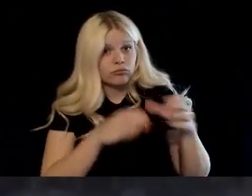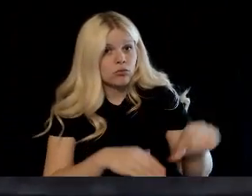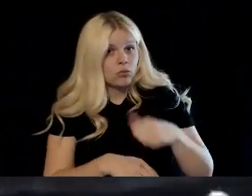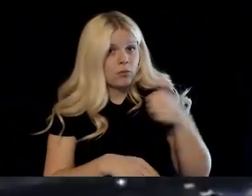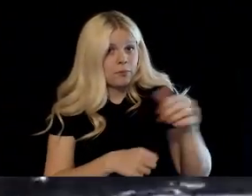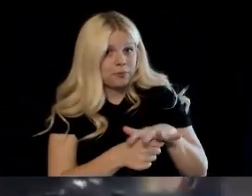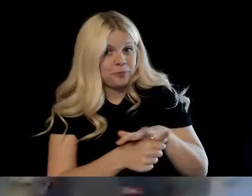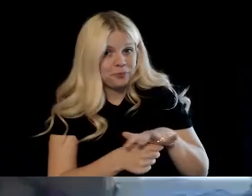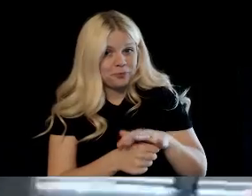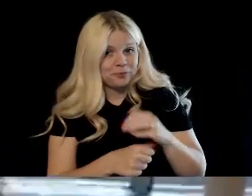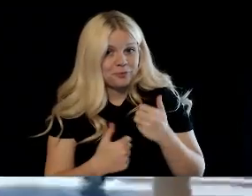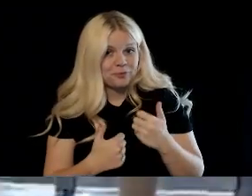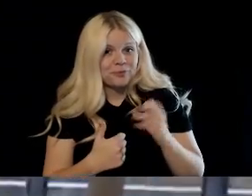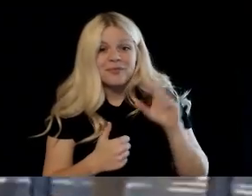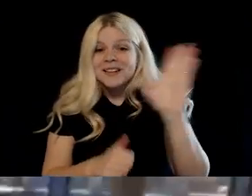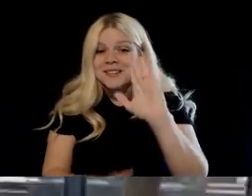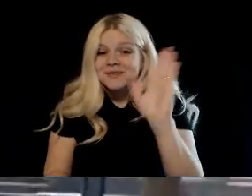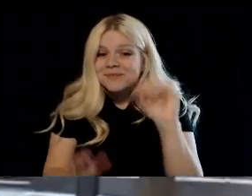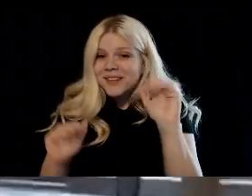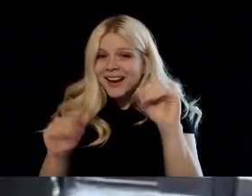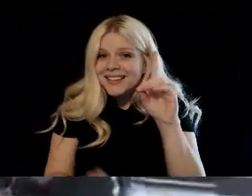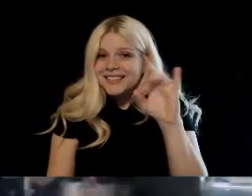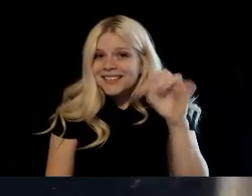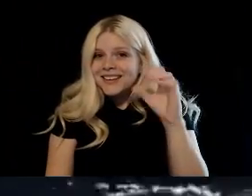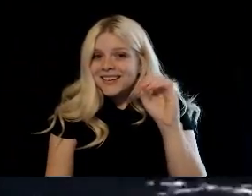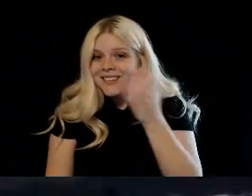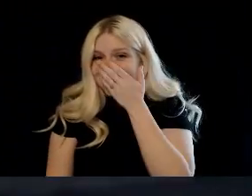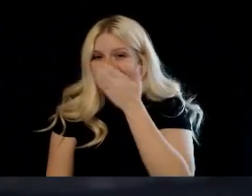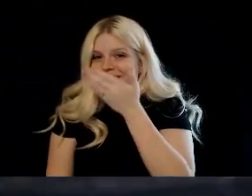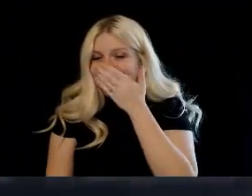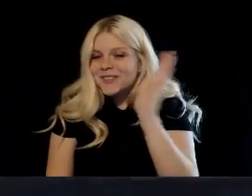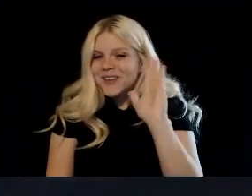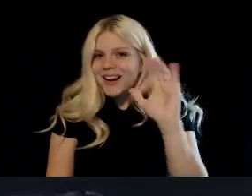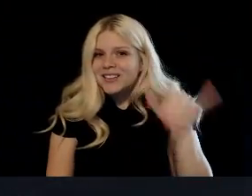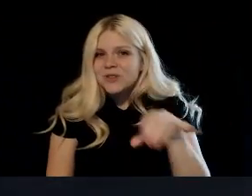Erica: Okay, bye Diego. Bye Joanne. Thank you!